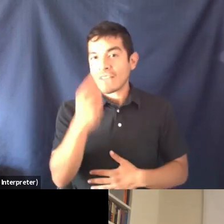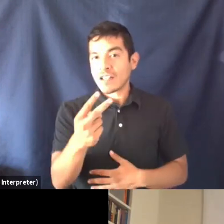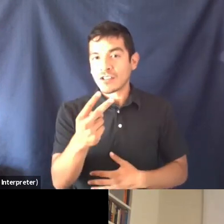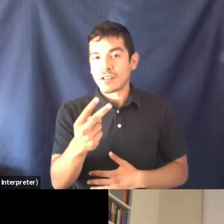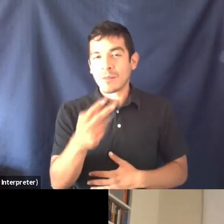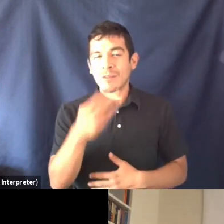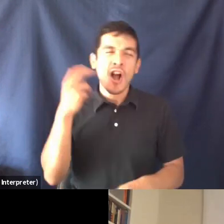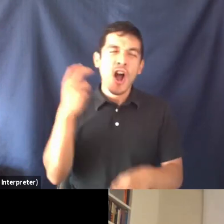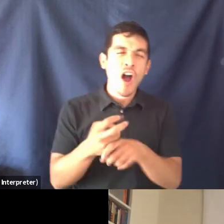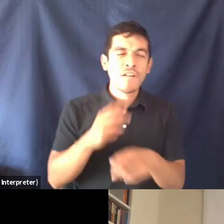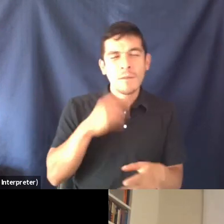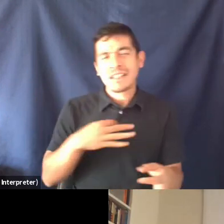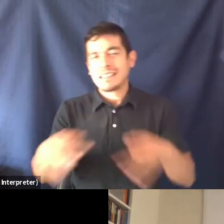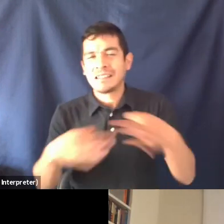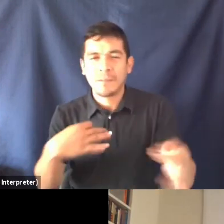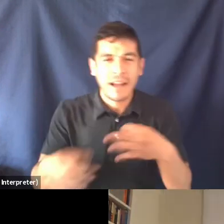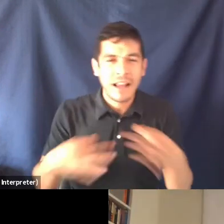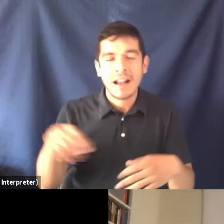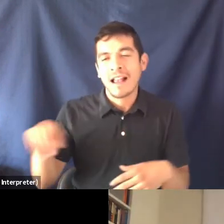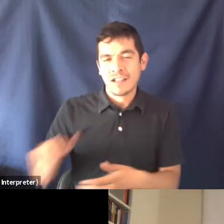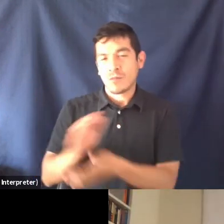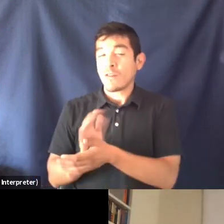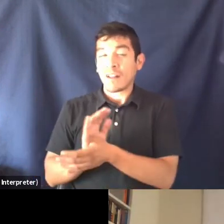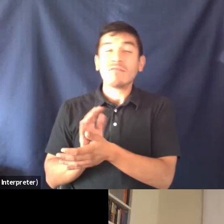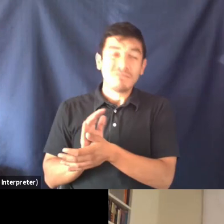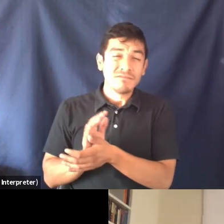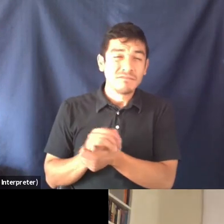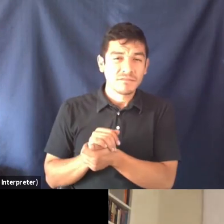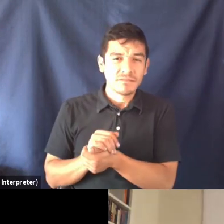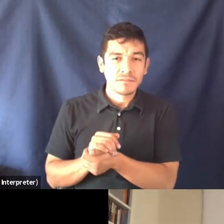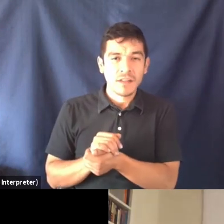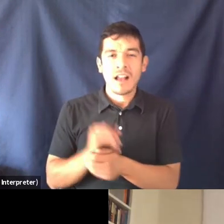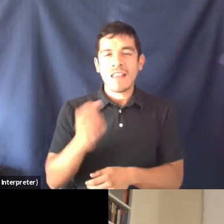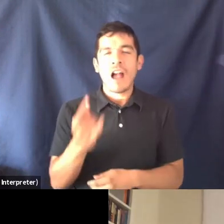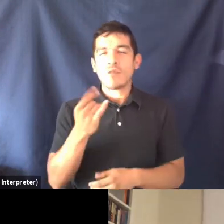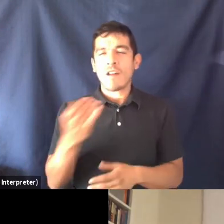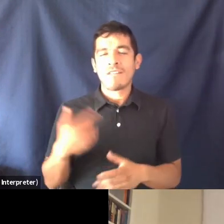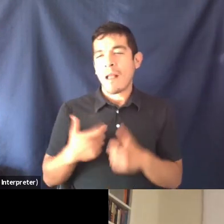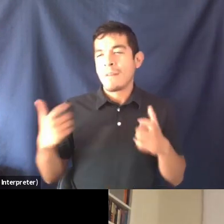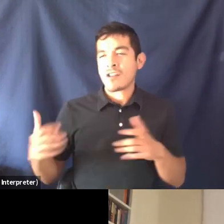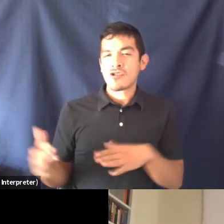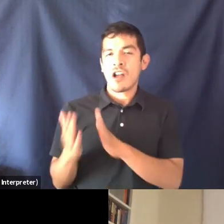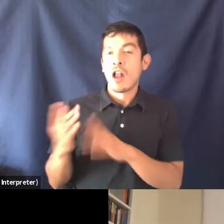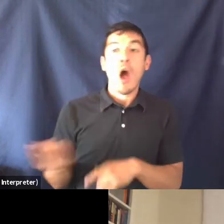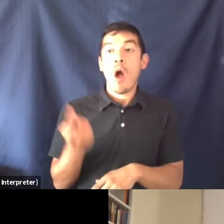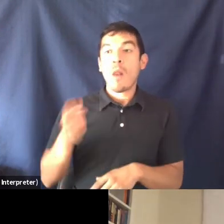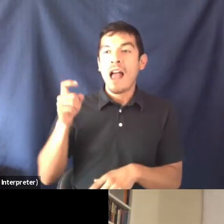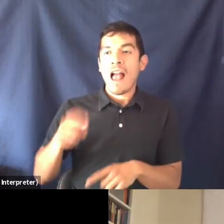I think something like this film. And so that was one of the biggest challenges and always having to still believe in the film,